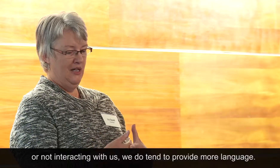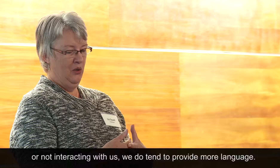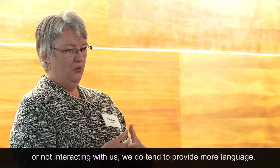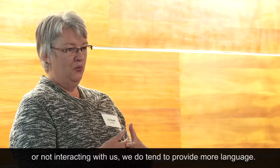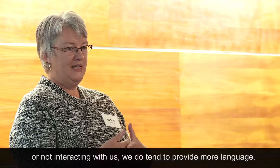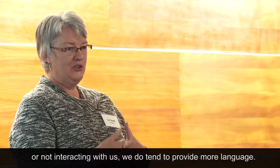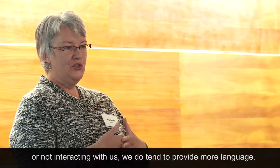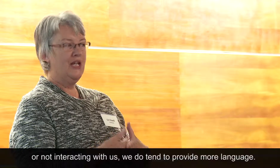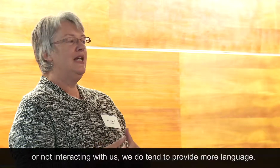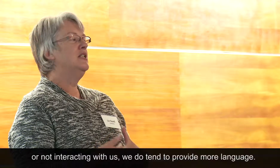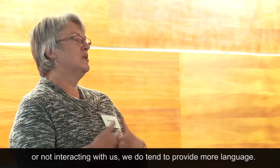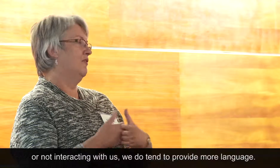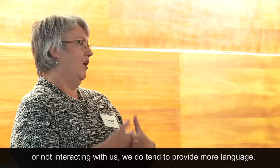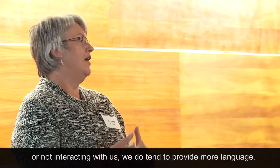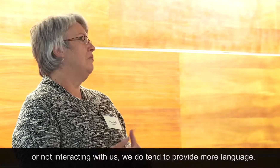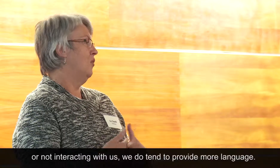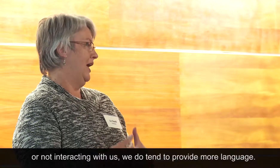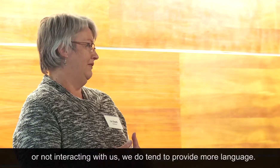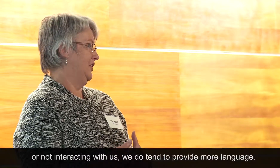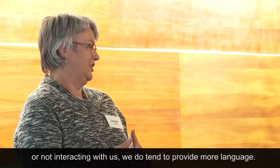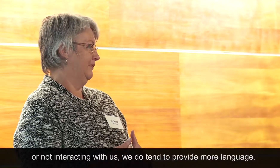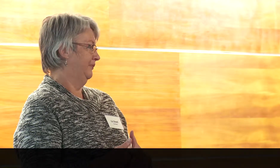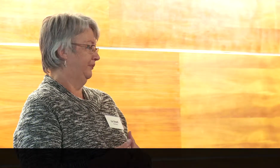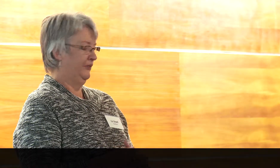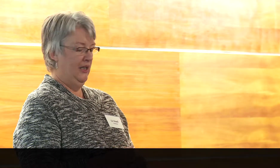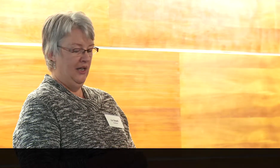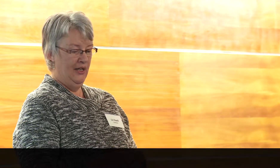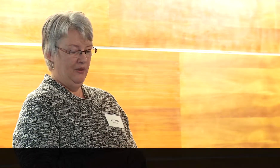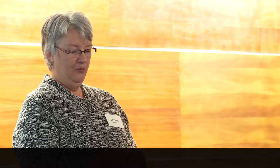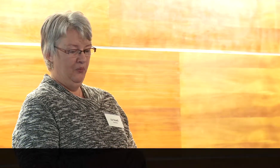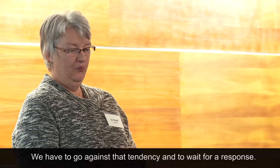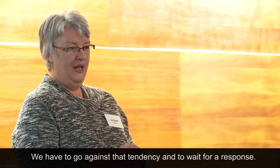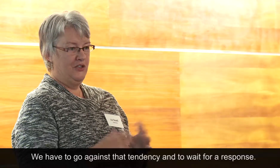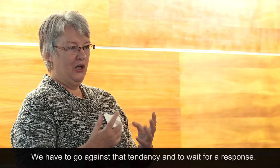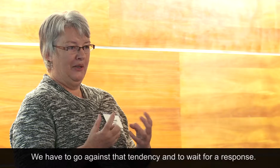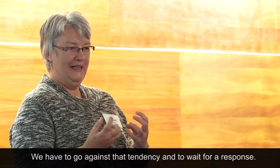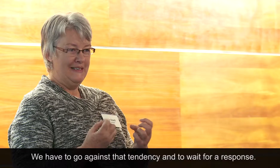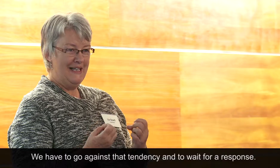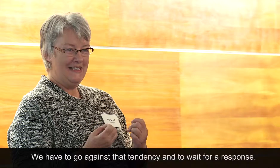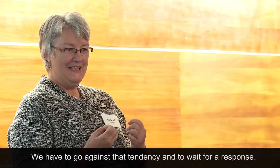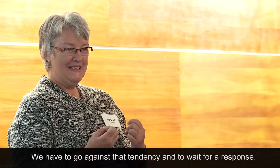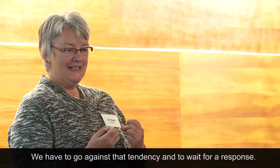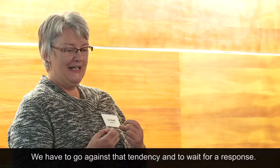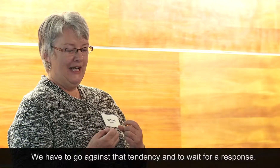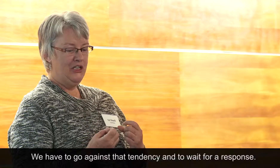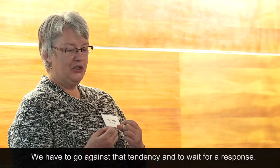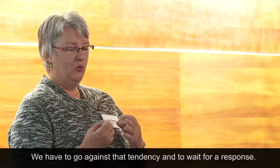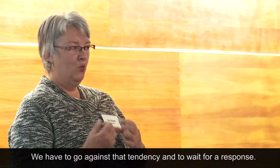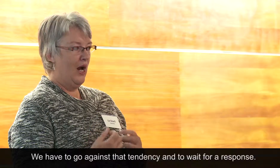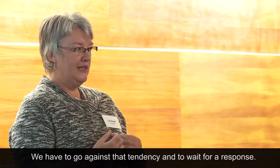us, we do tend to provide more language. We have to go against that tendency and wait